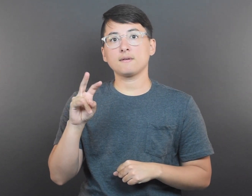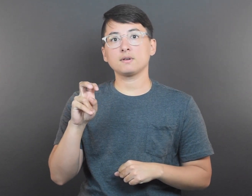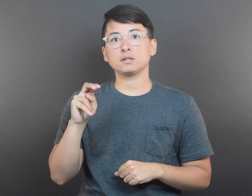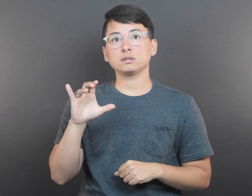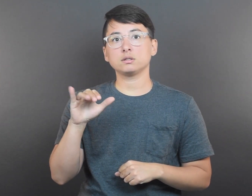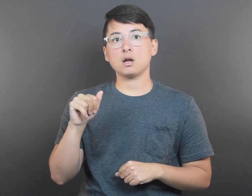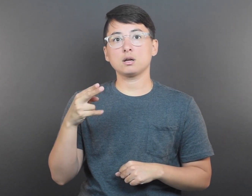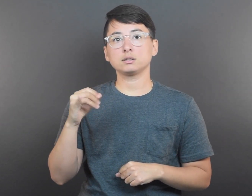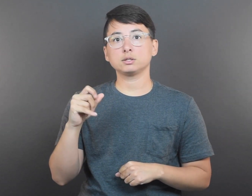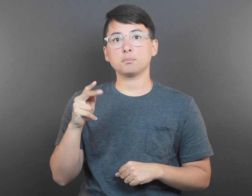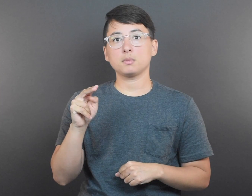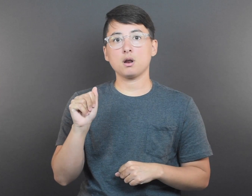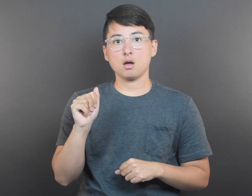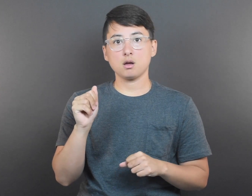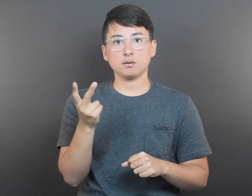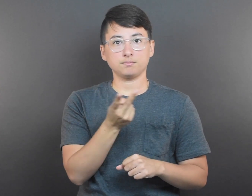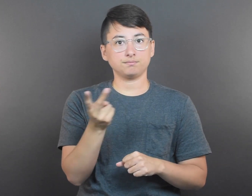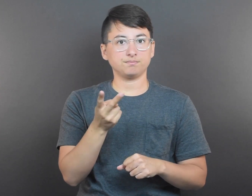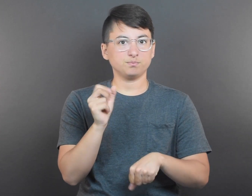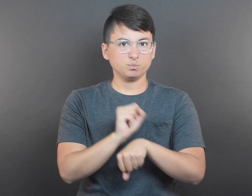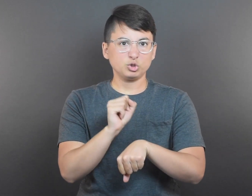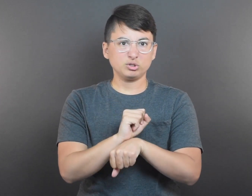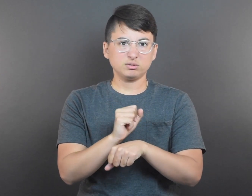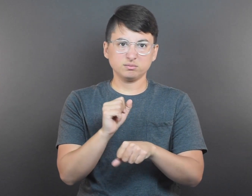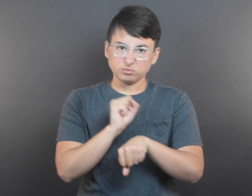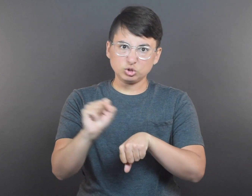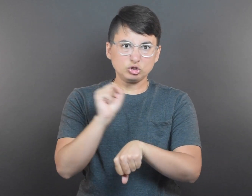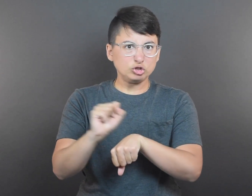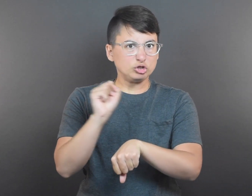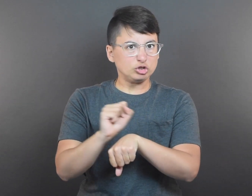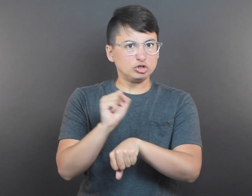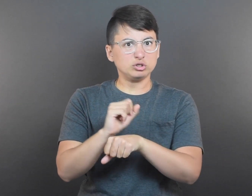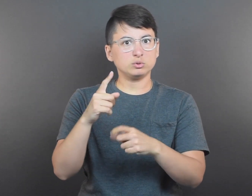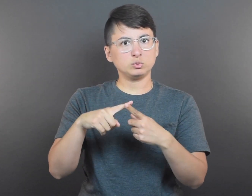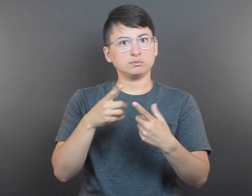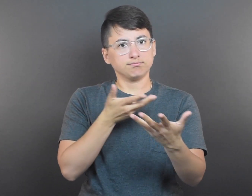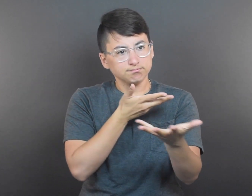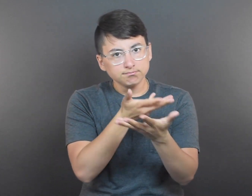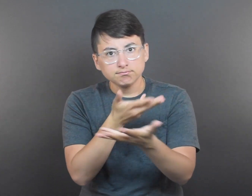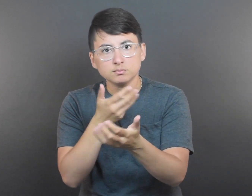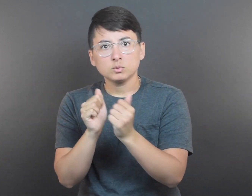Local public health and Convivencia Hispana worked tirelessly to engage the community